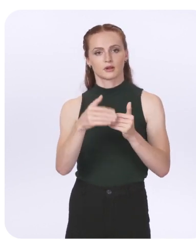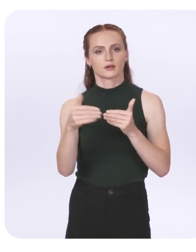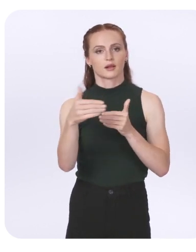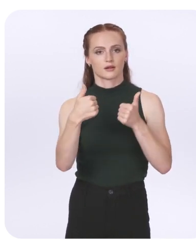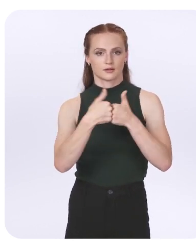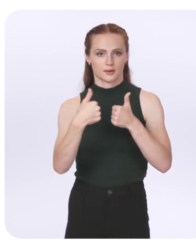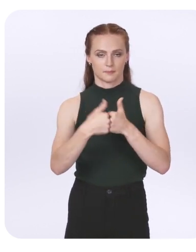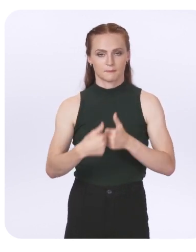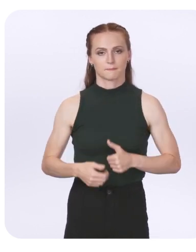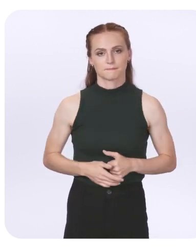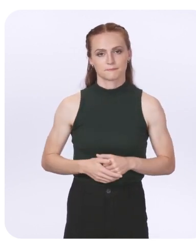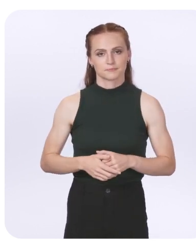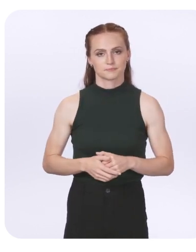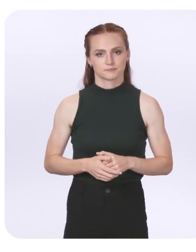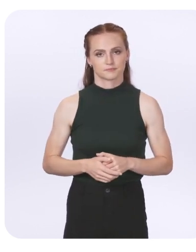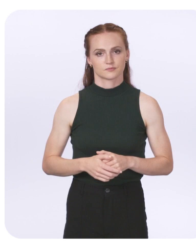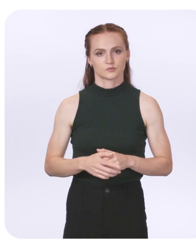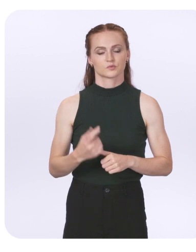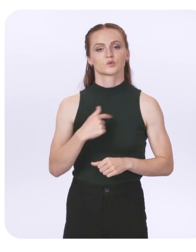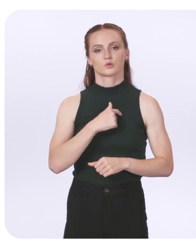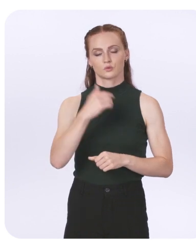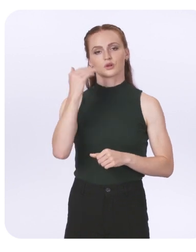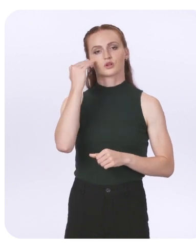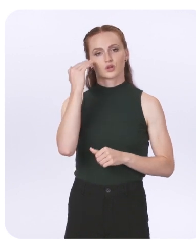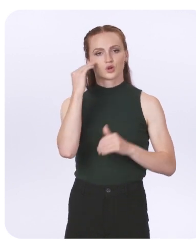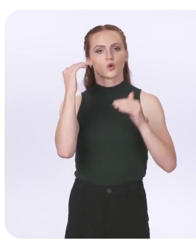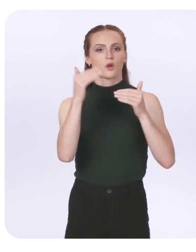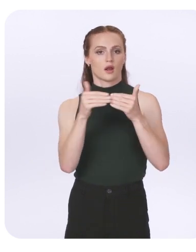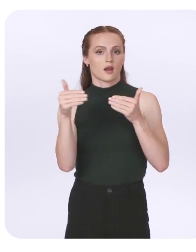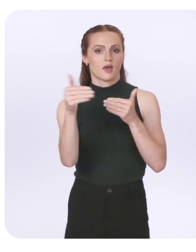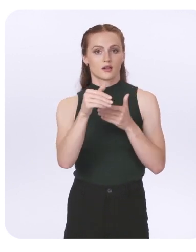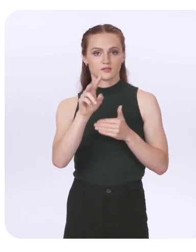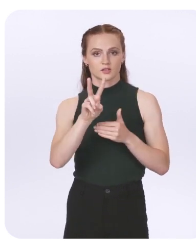We knew we wanted our next VR game to be bigger and ambitious